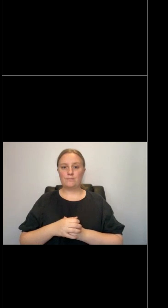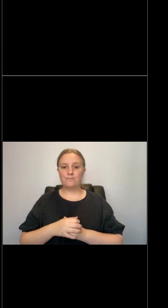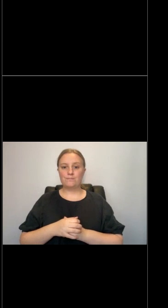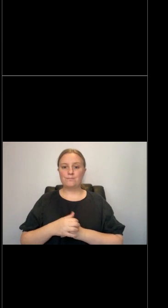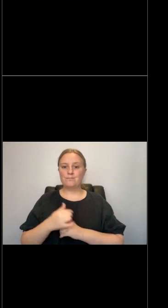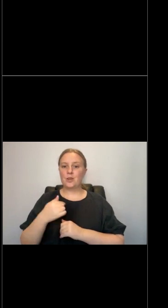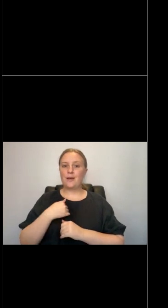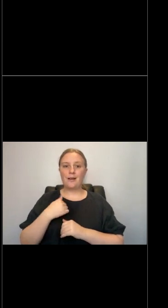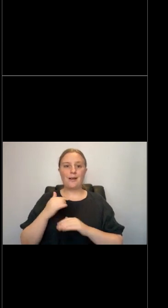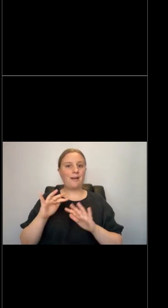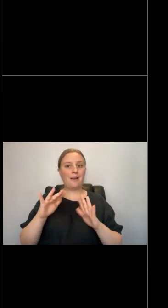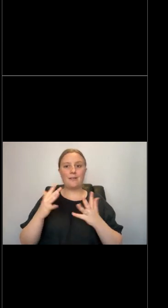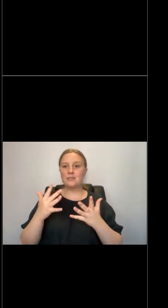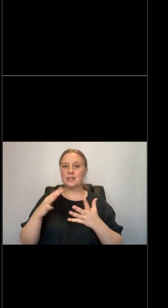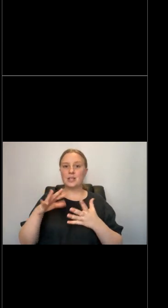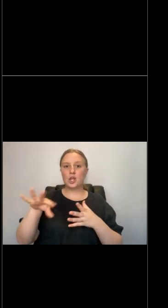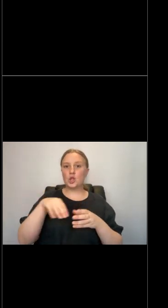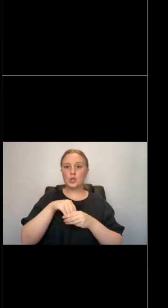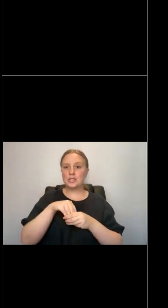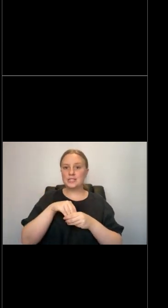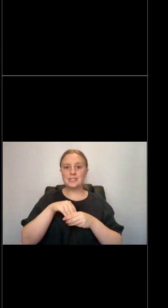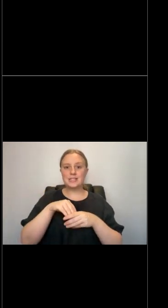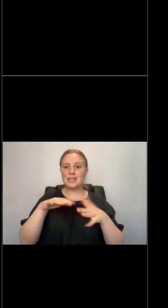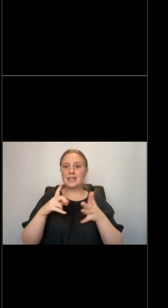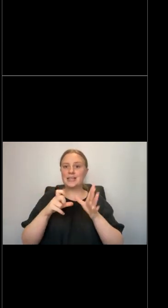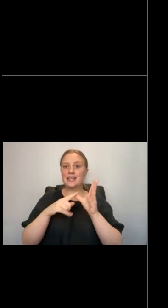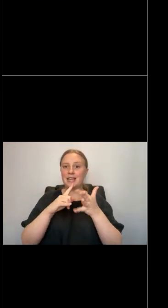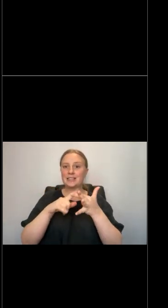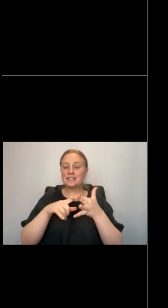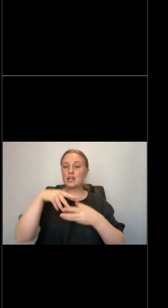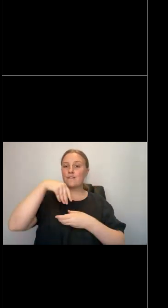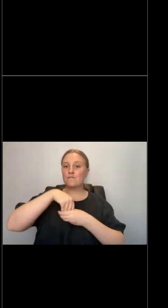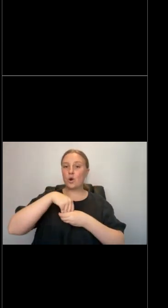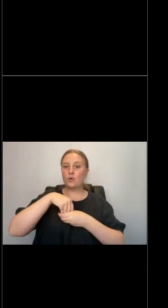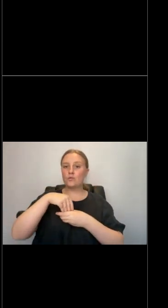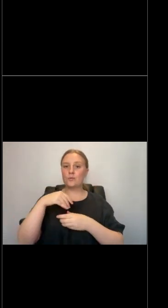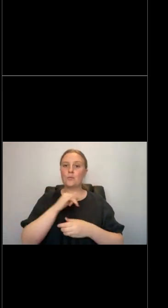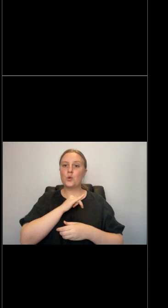cases involving murder because they require a